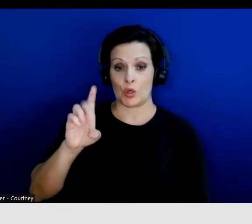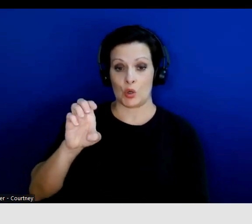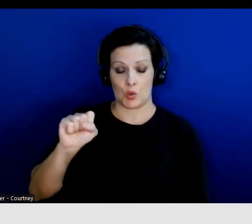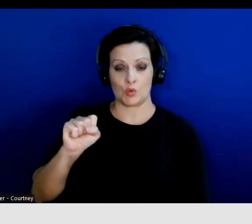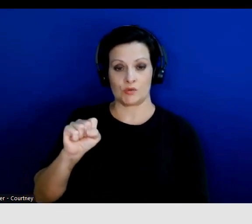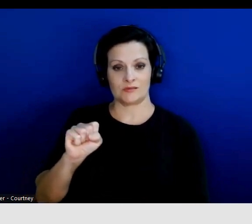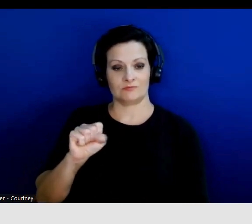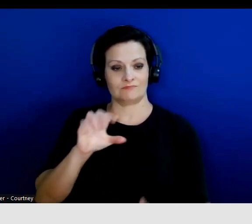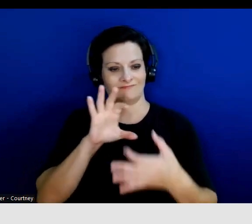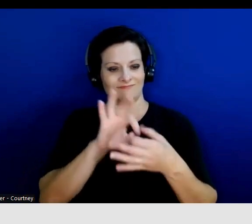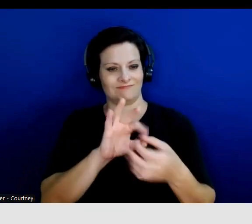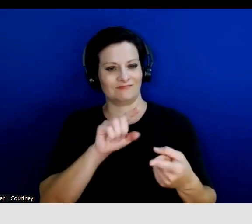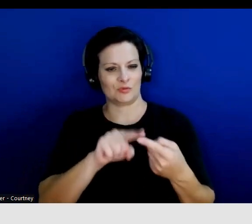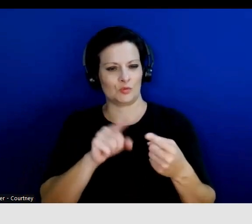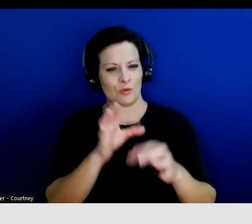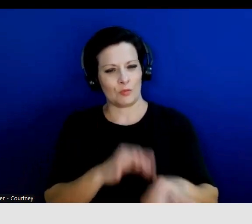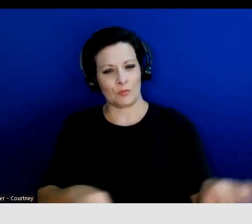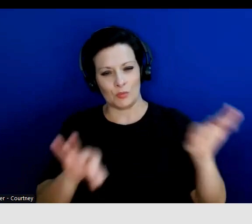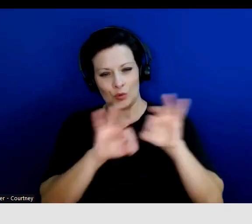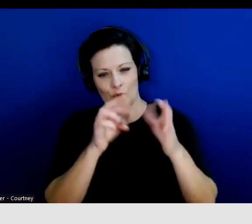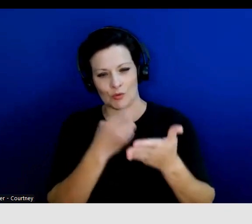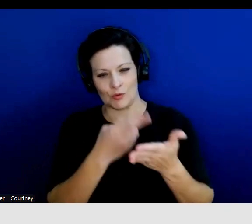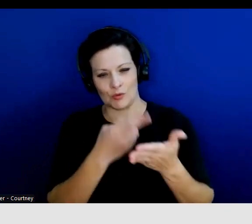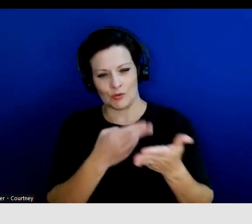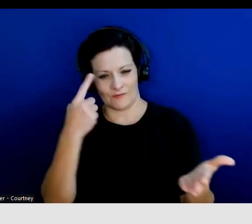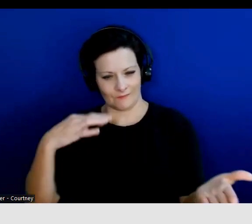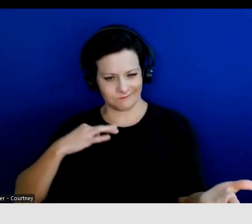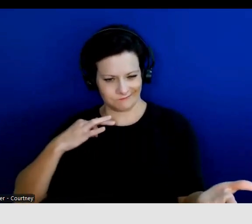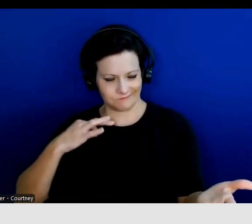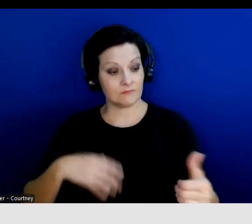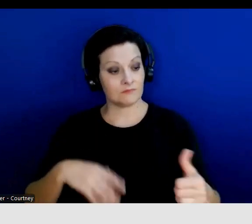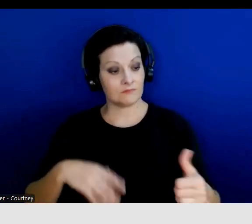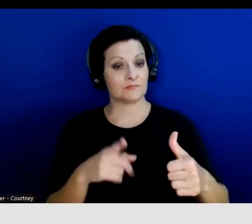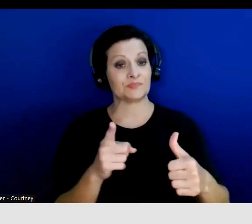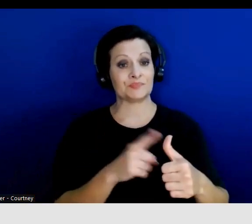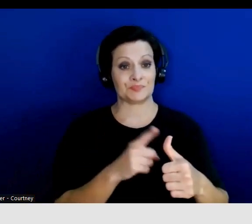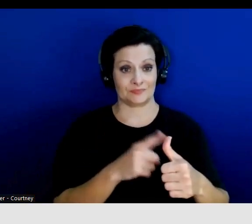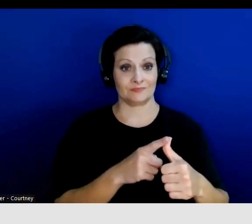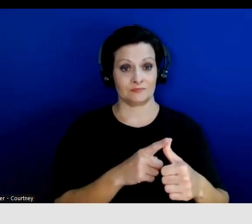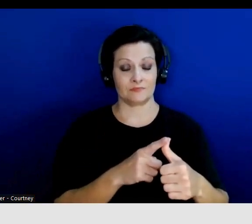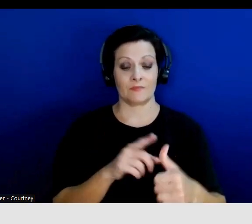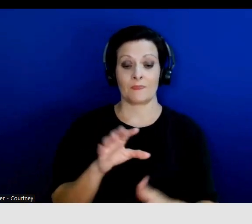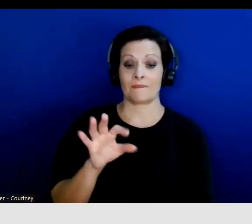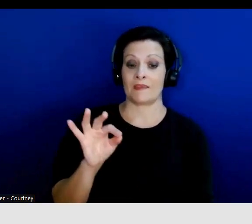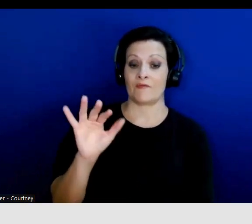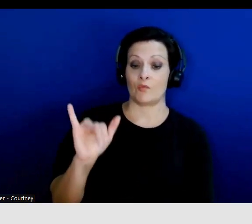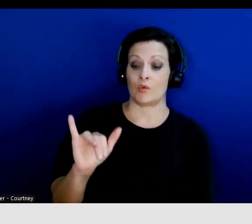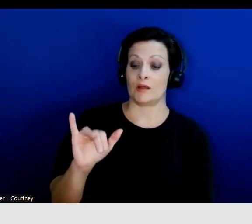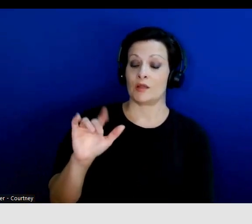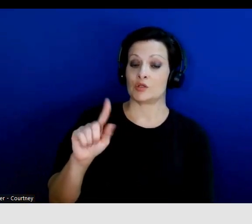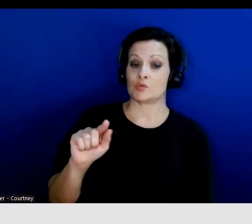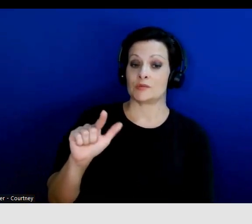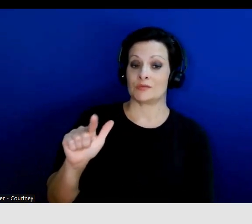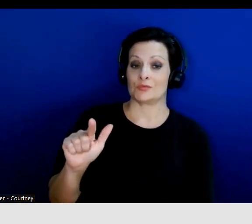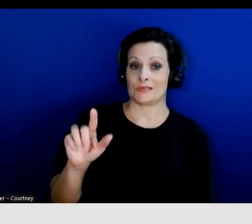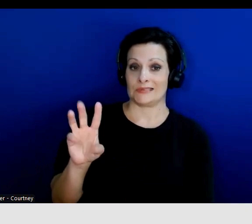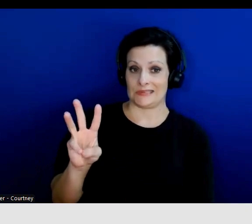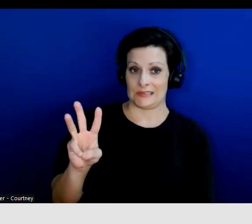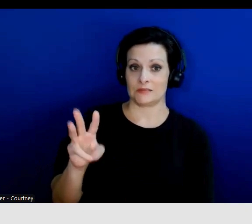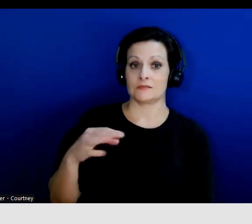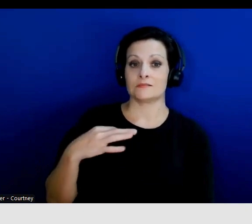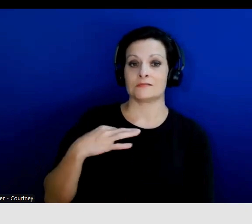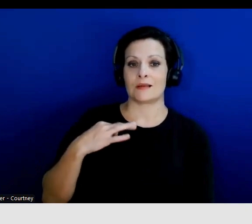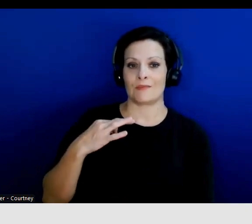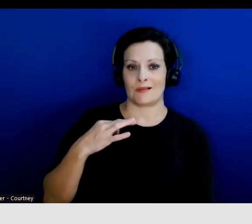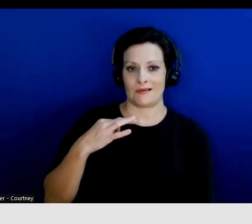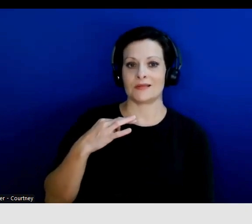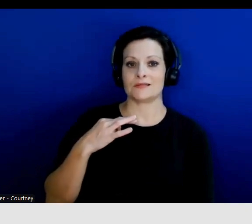applicant resources. The first QR code links to the “FY 2026 Application Companion Guide,”